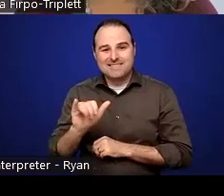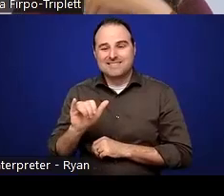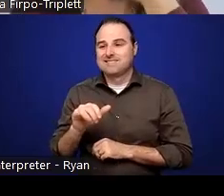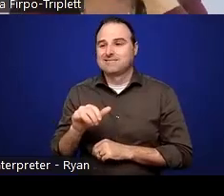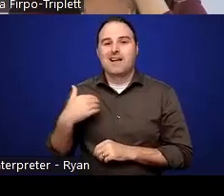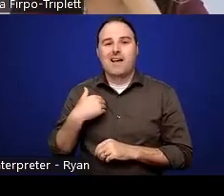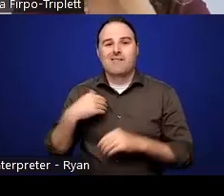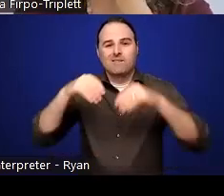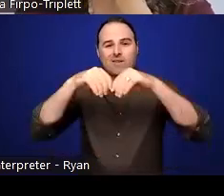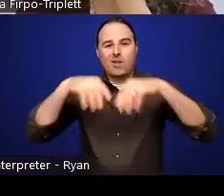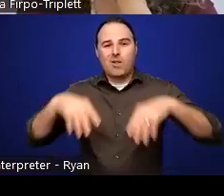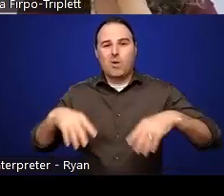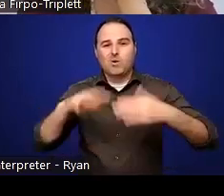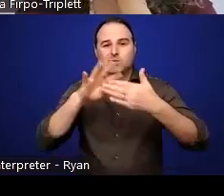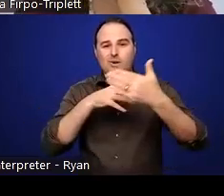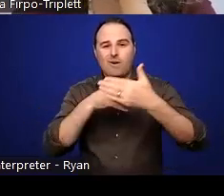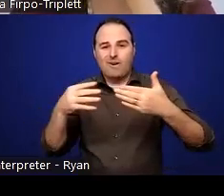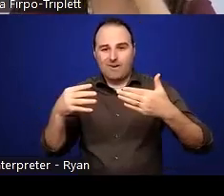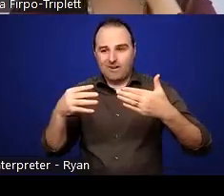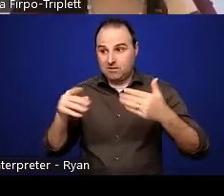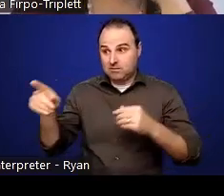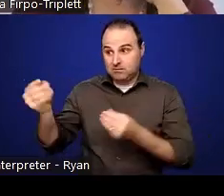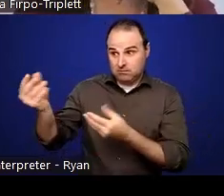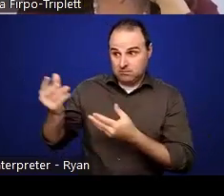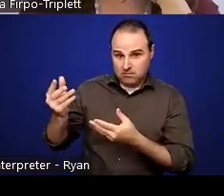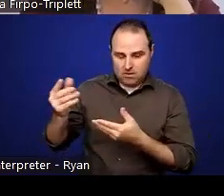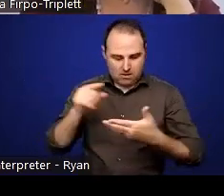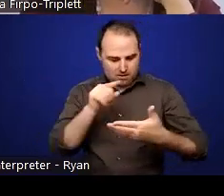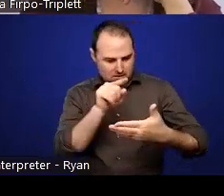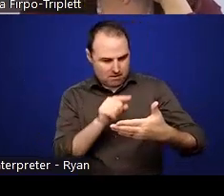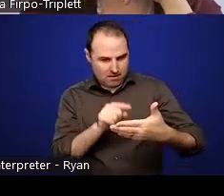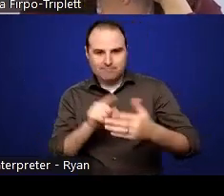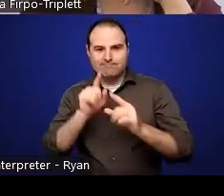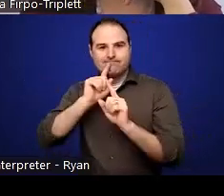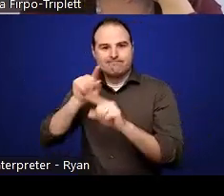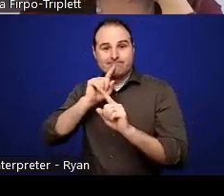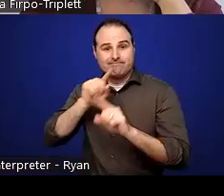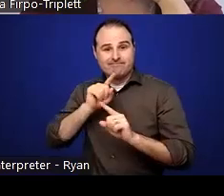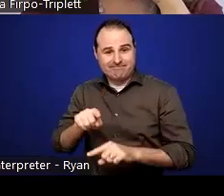respond based on what the participants said. The scenarios covered the skills addressing conflict,